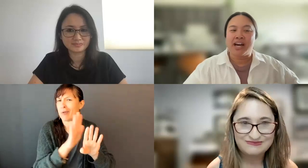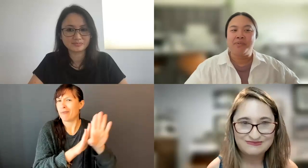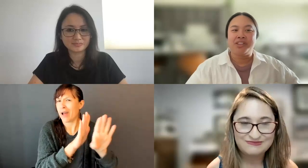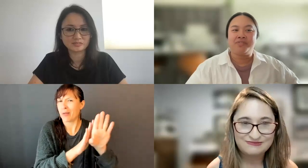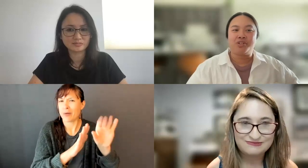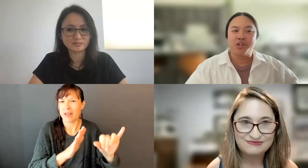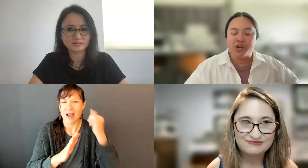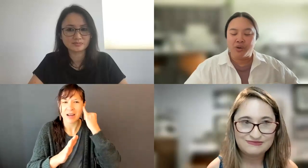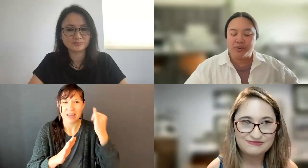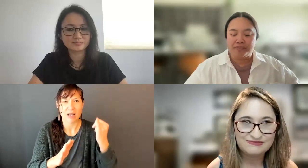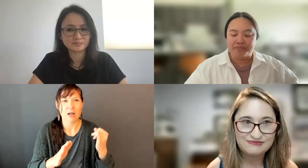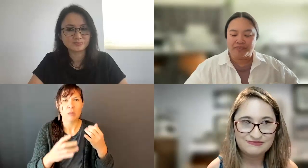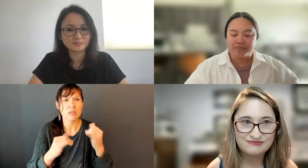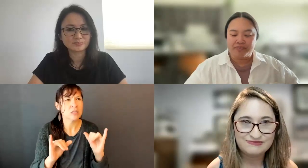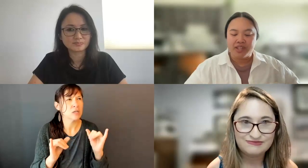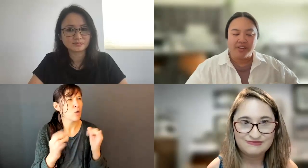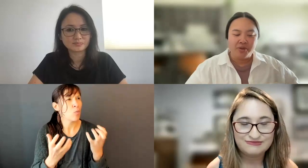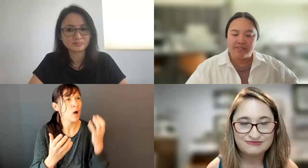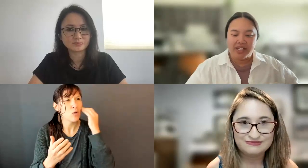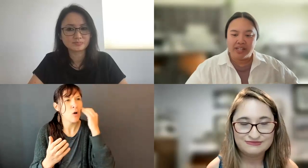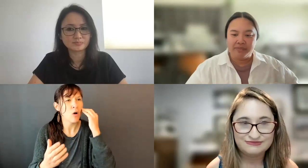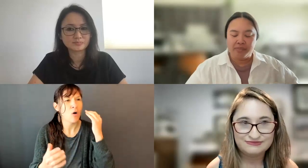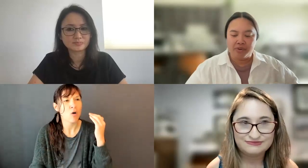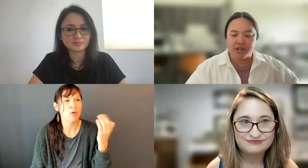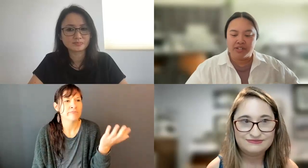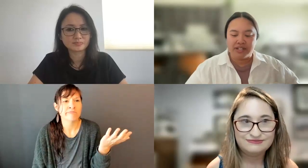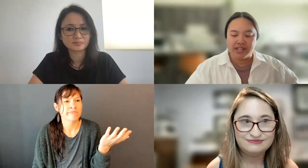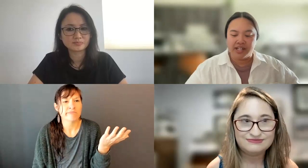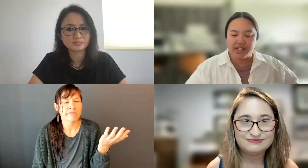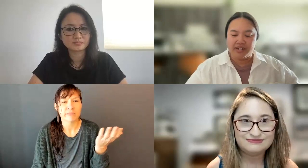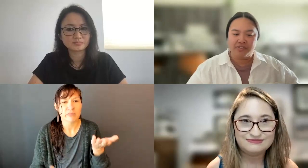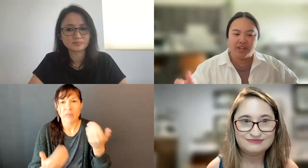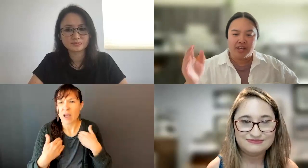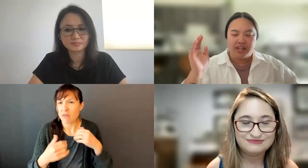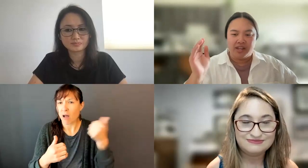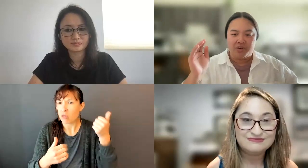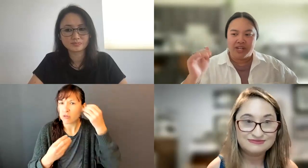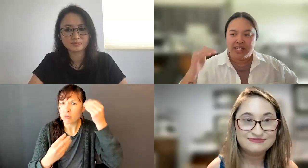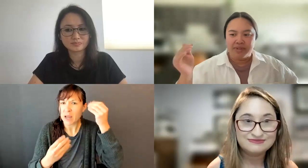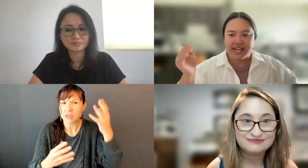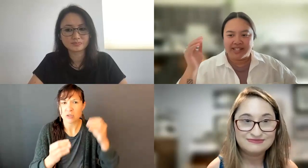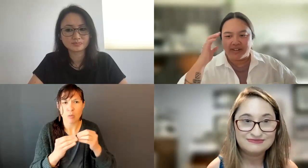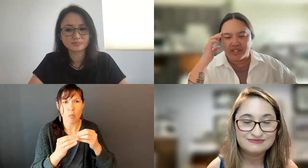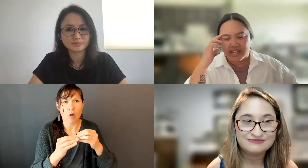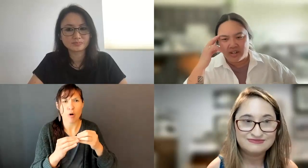But I would love to know if you have any more detail of what came next after that.